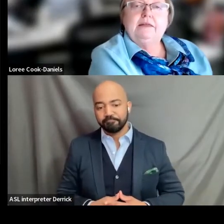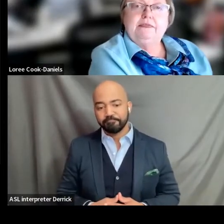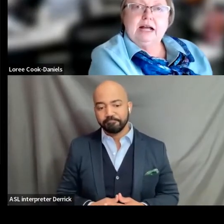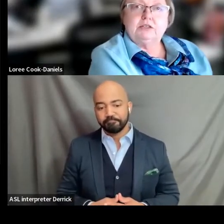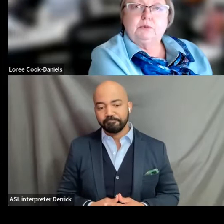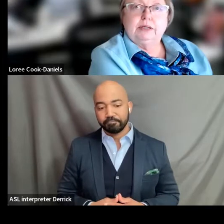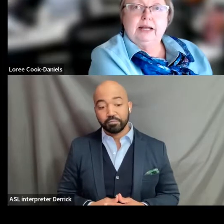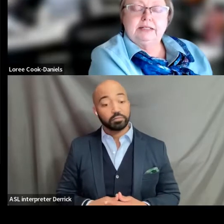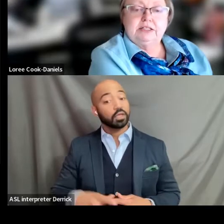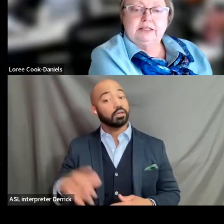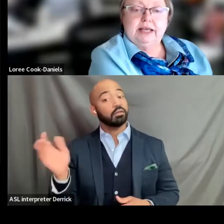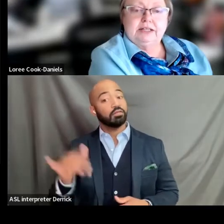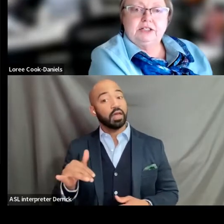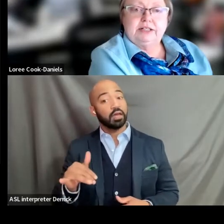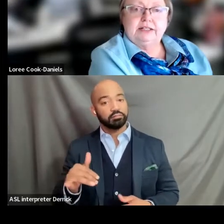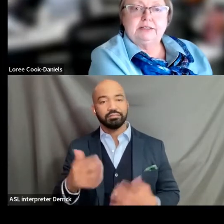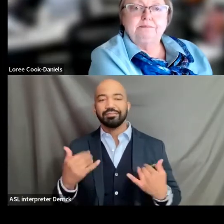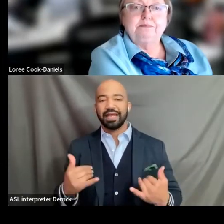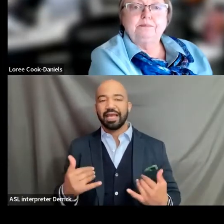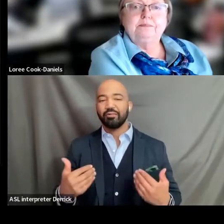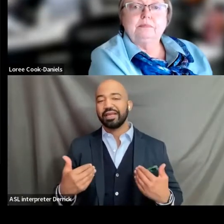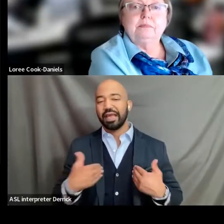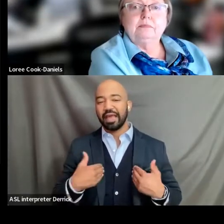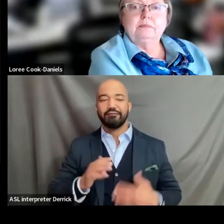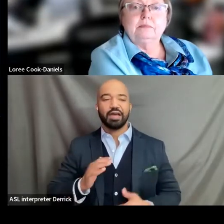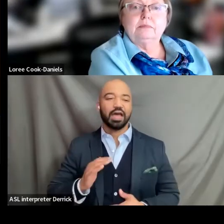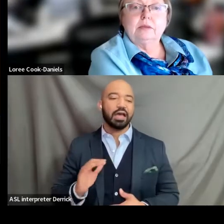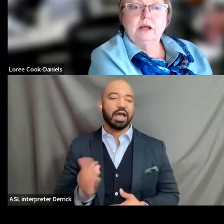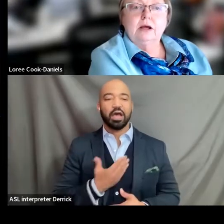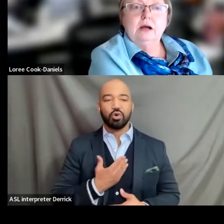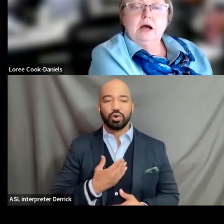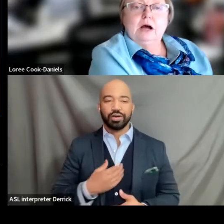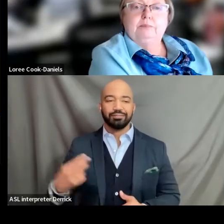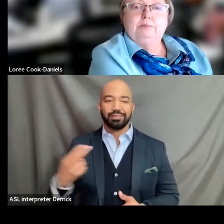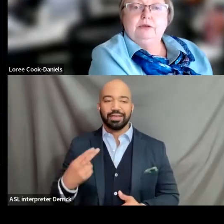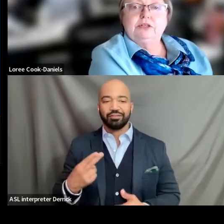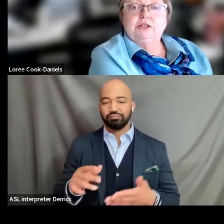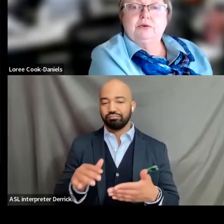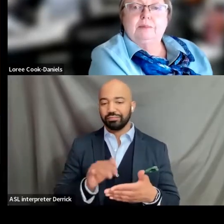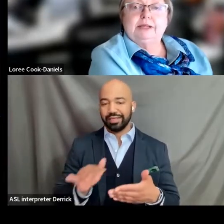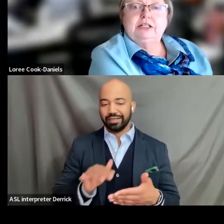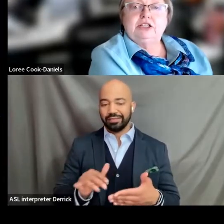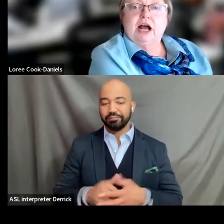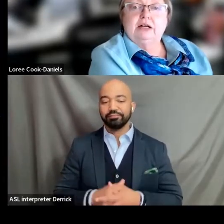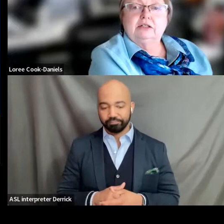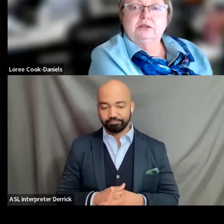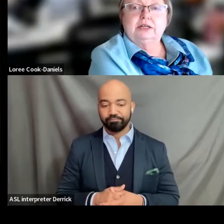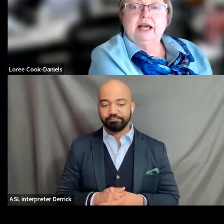And that's what led us to the ACE studies. Abuse and trauma in childhood